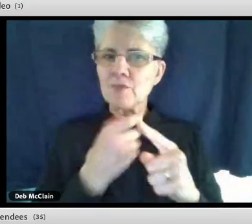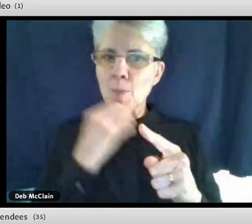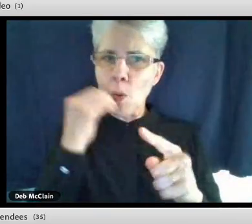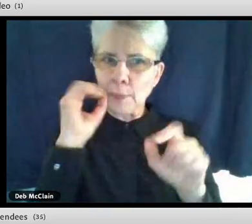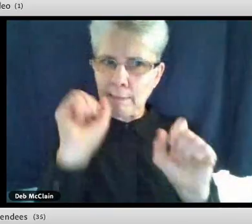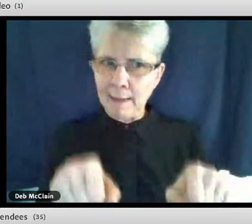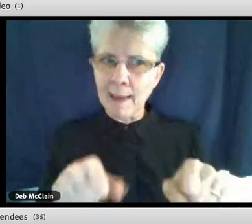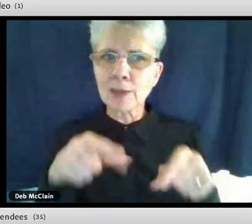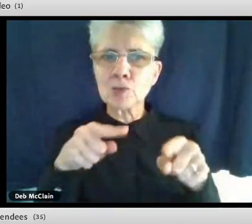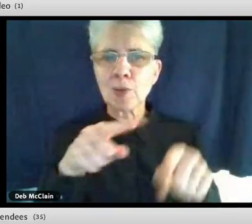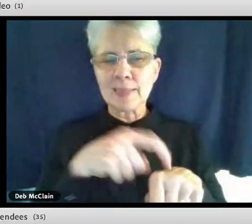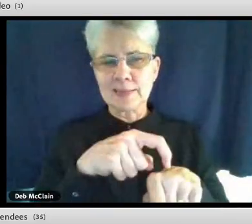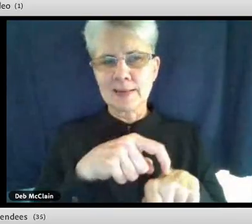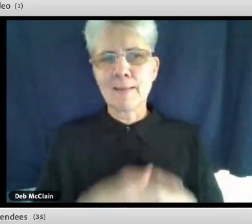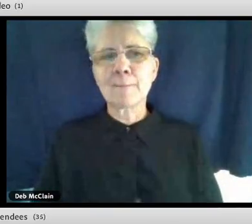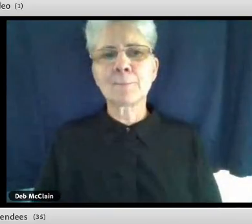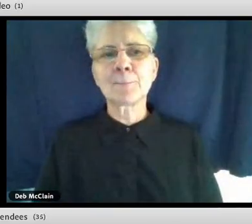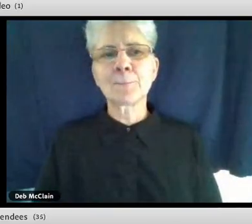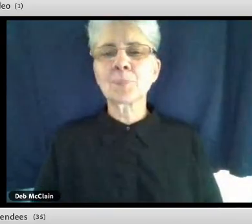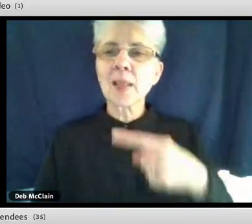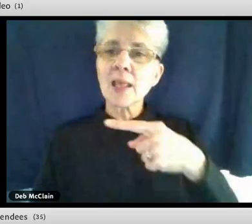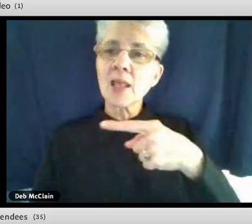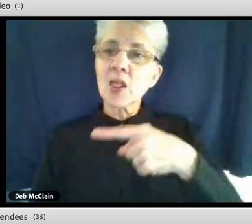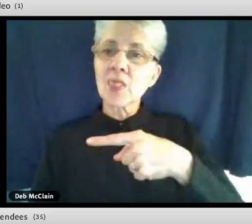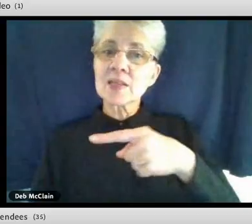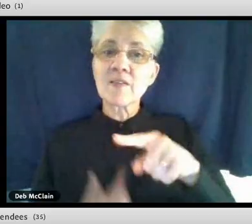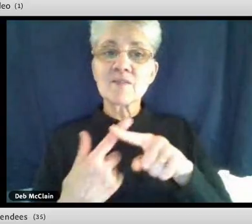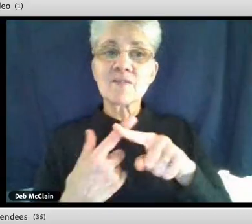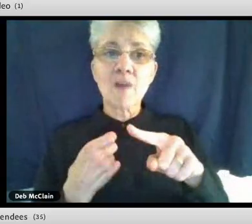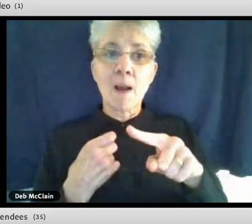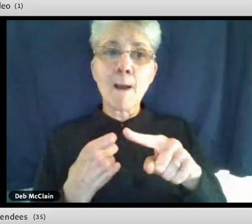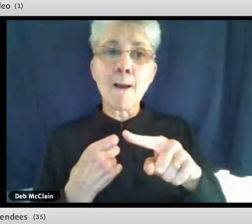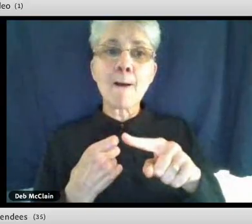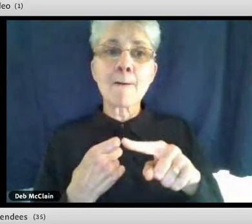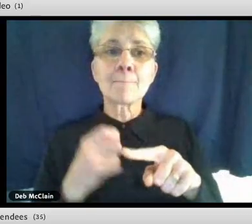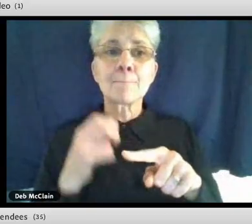how they can access our fantastic resources from home during this time.